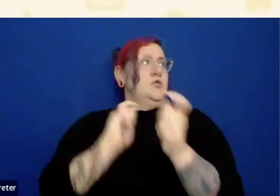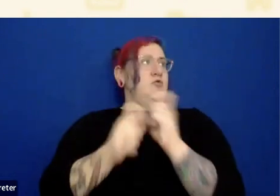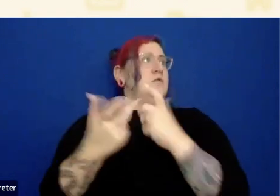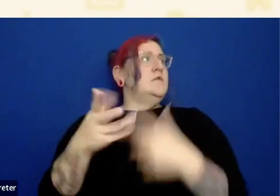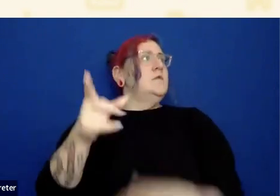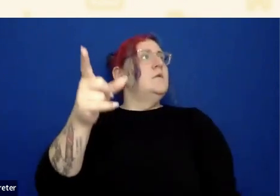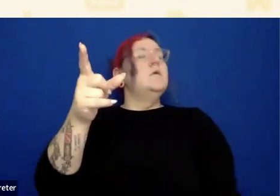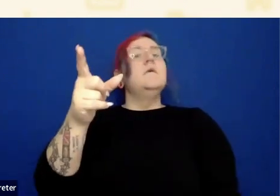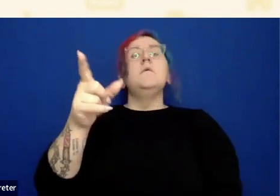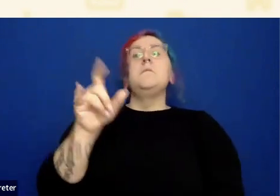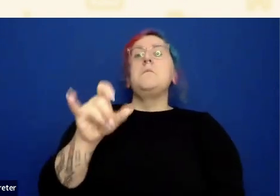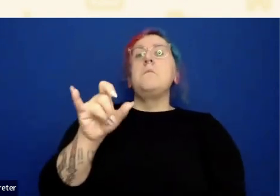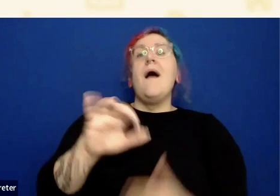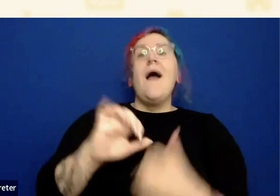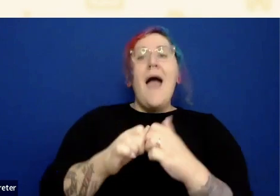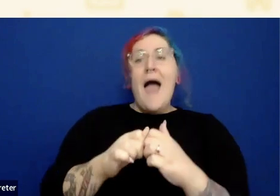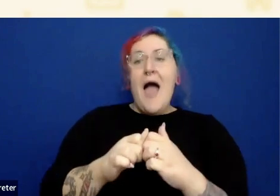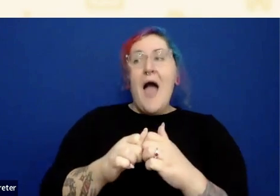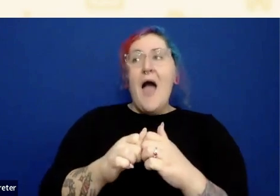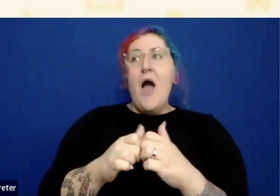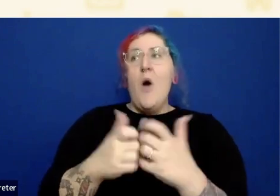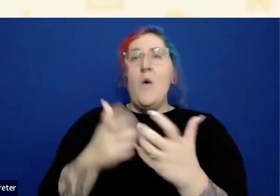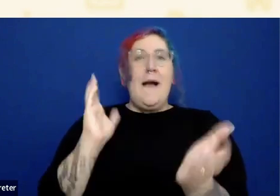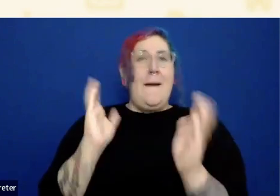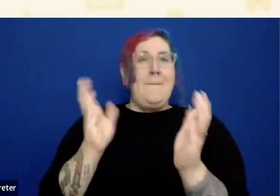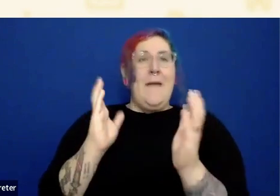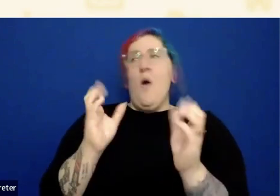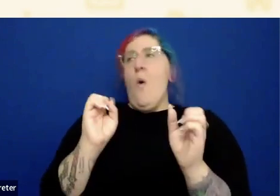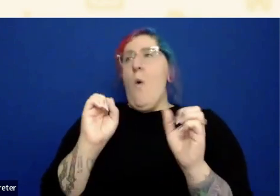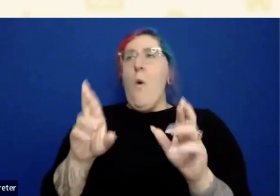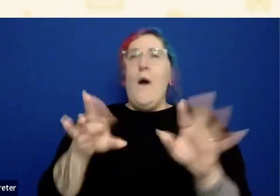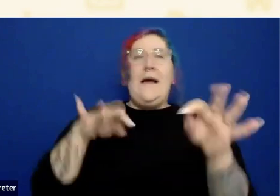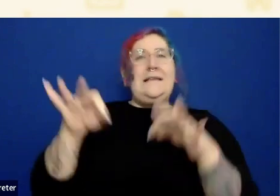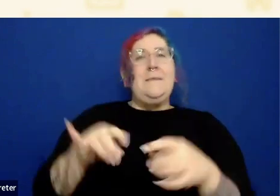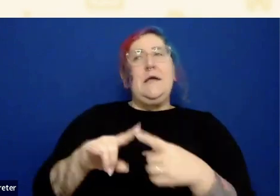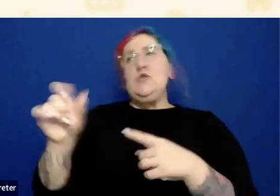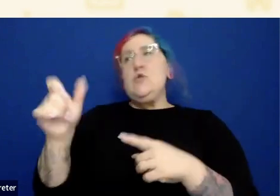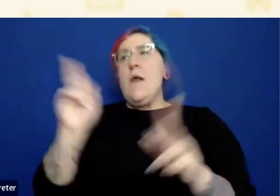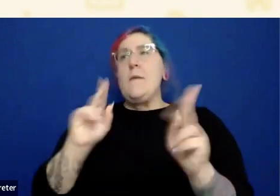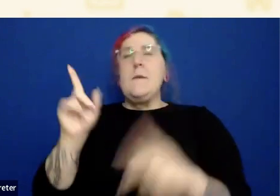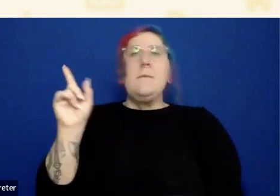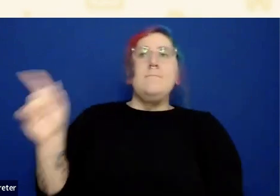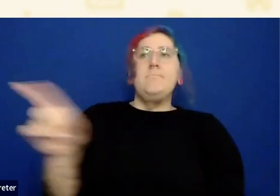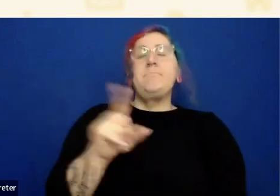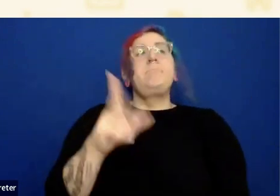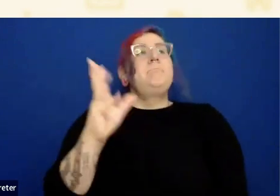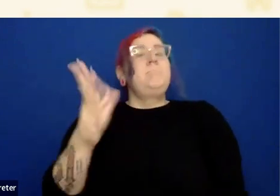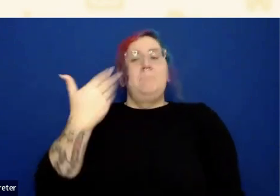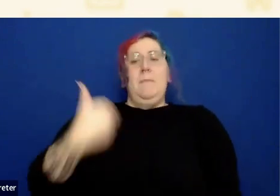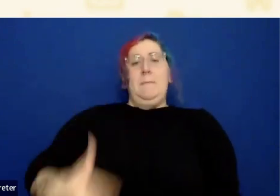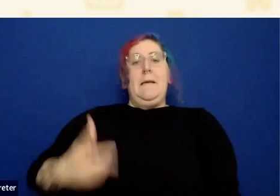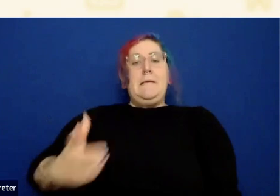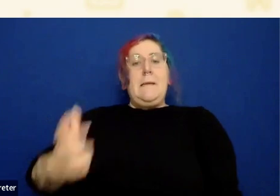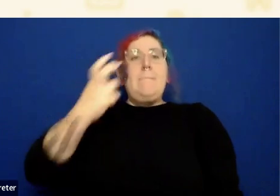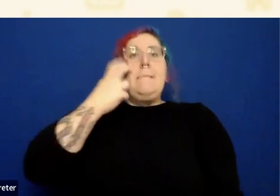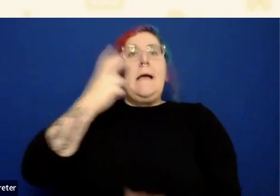And the way I compare to people or talk to people about it is, as someone who is blind, it's like me going into a room,